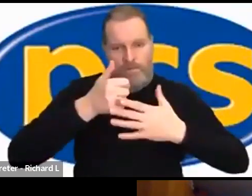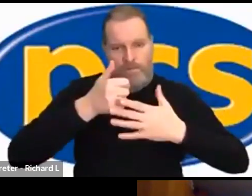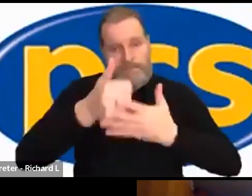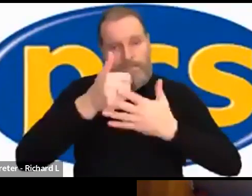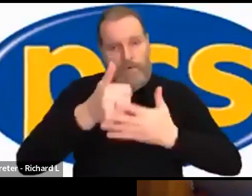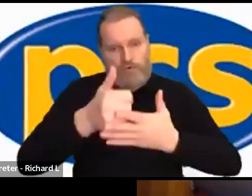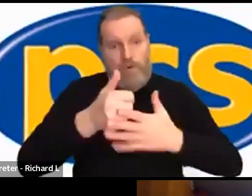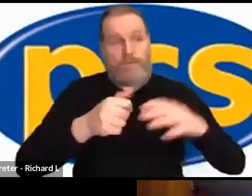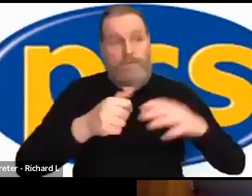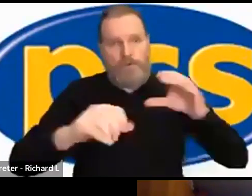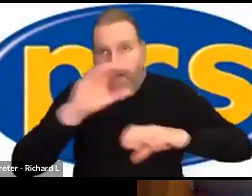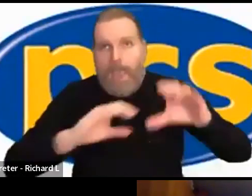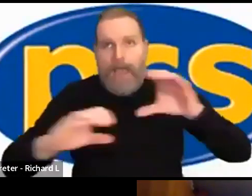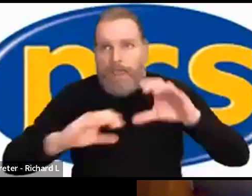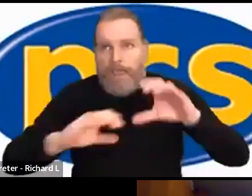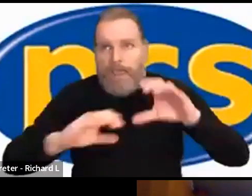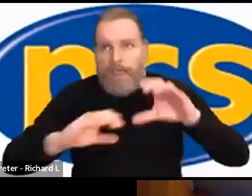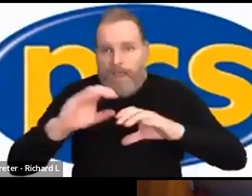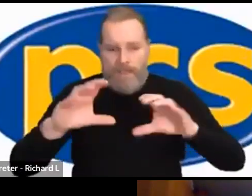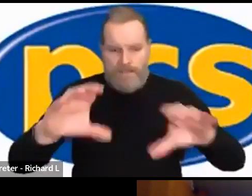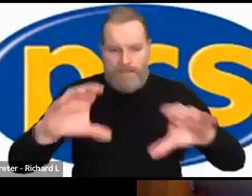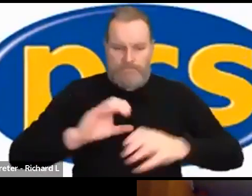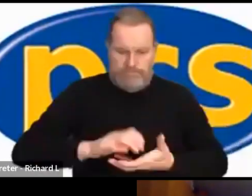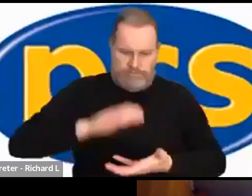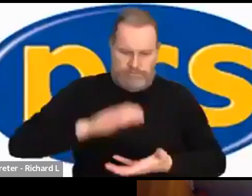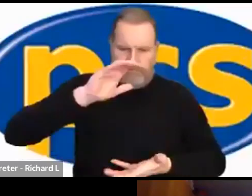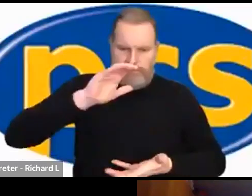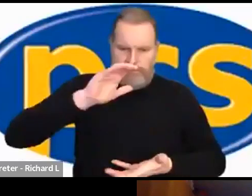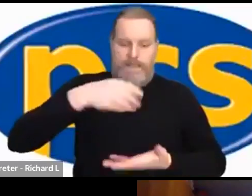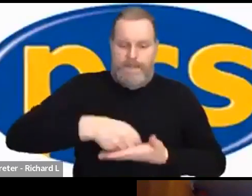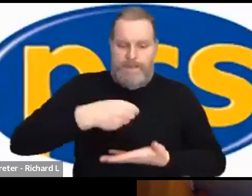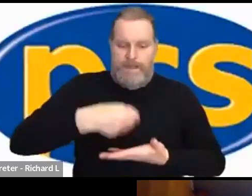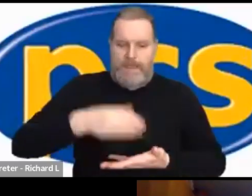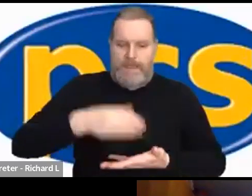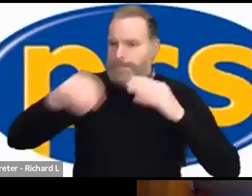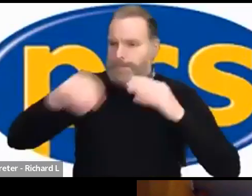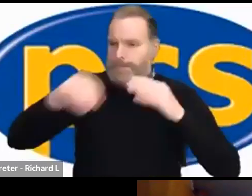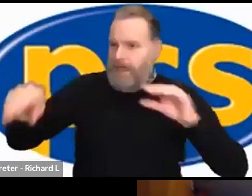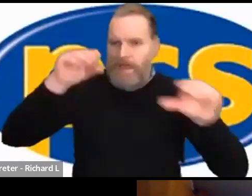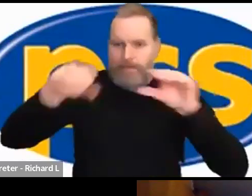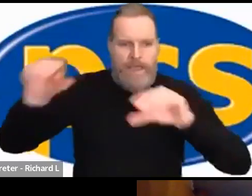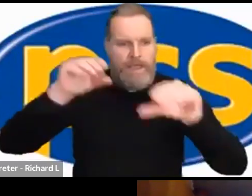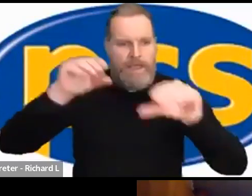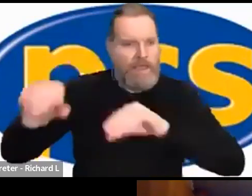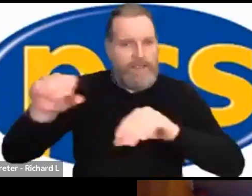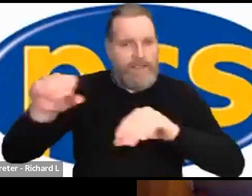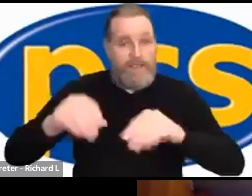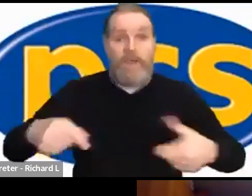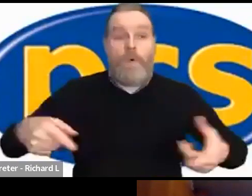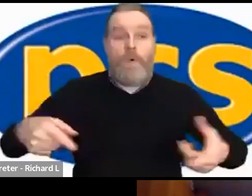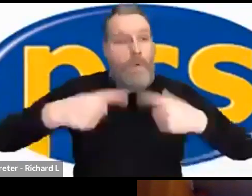behalf are financially are financially supported by everybody else. And it's a way And it's a way that by all of us us paying in a small us paying in a small amount of